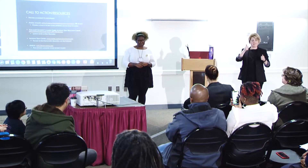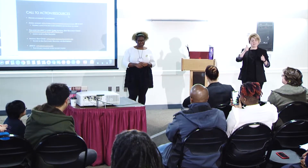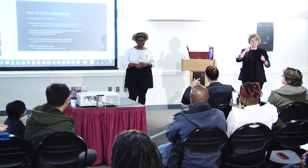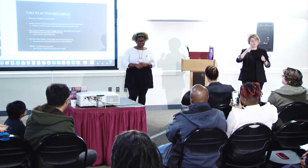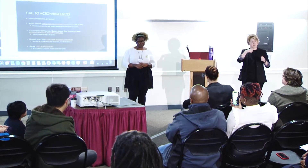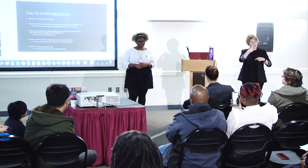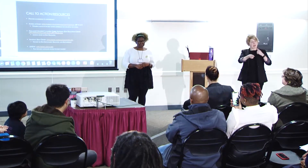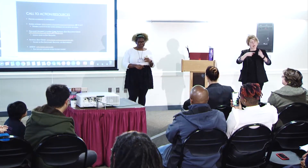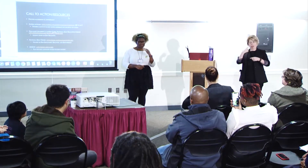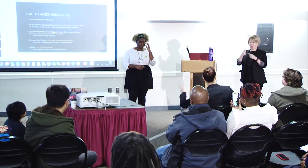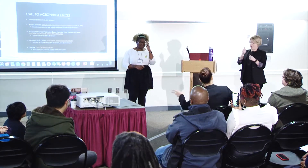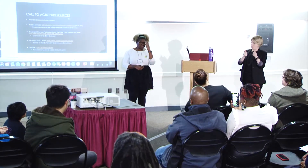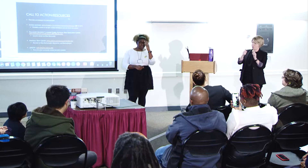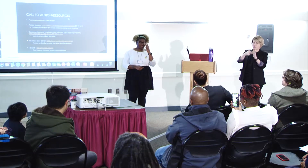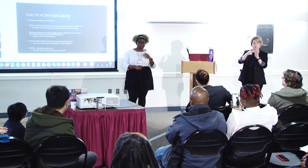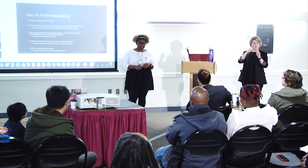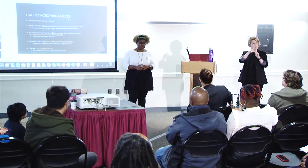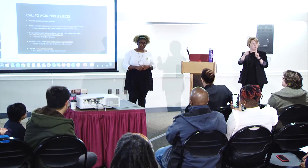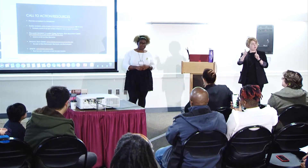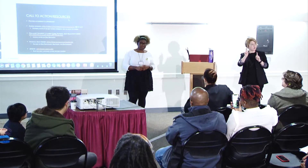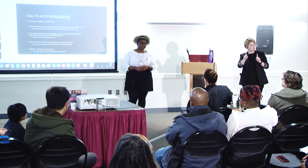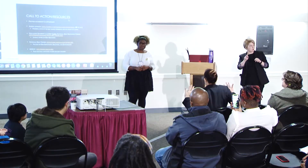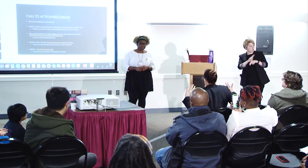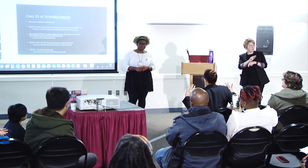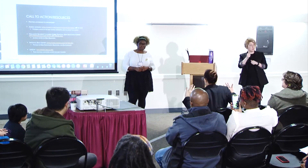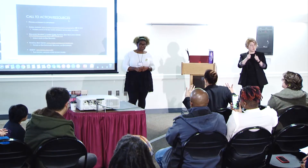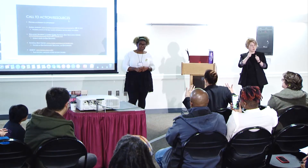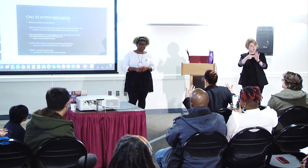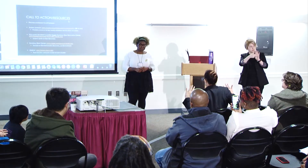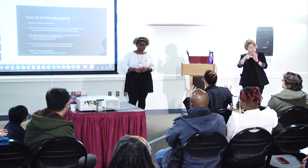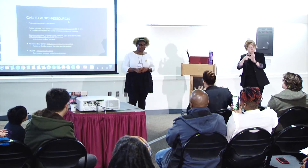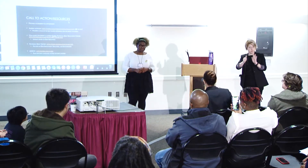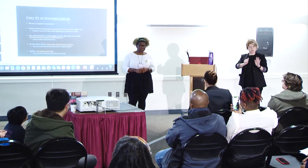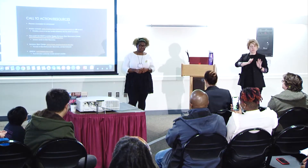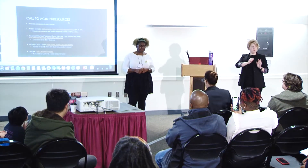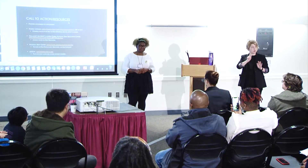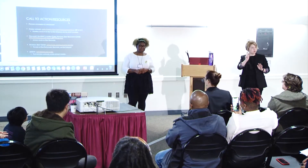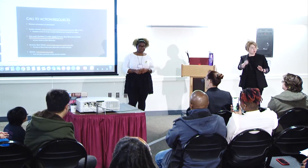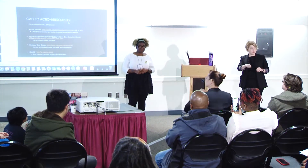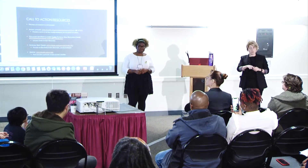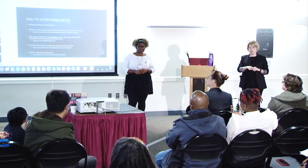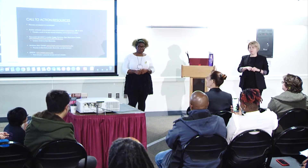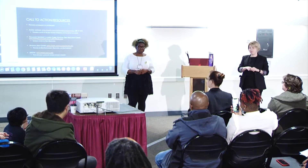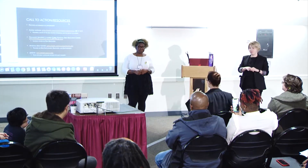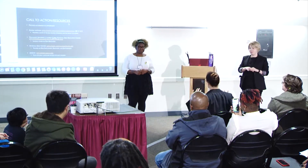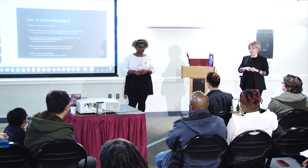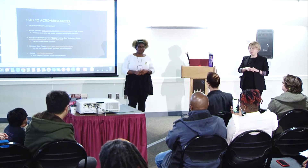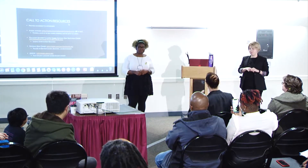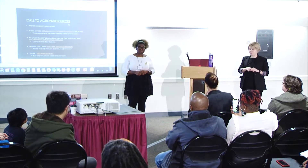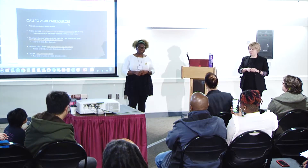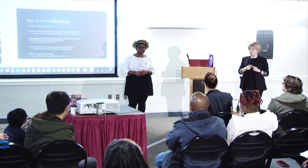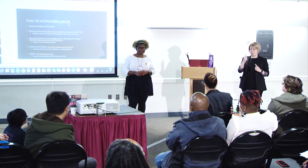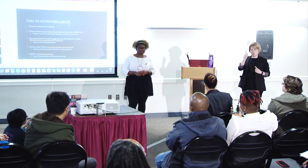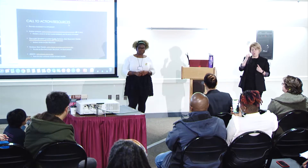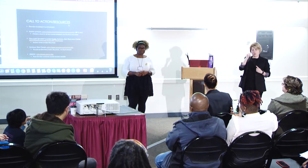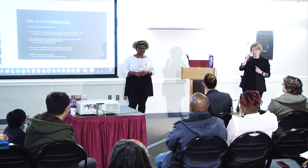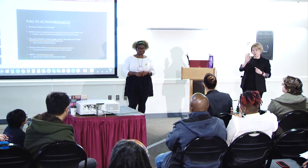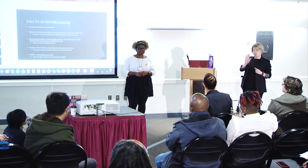what words they should or should not use, or identities they should or should not claim. But I was wondering if you were familiar with that very